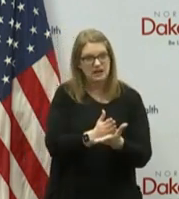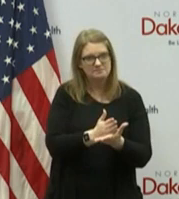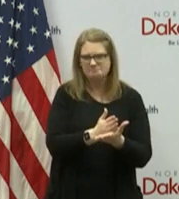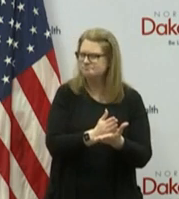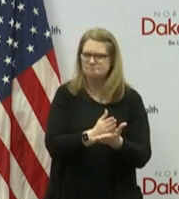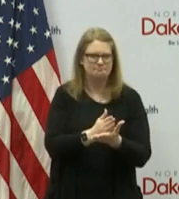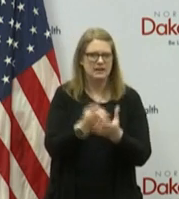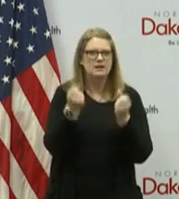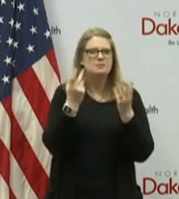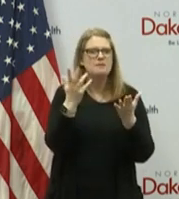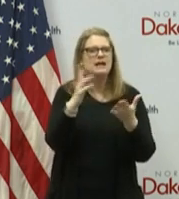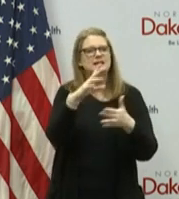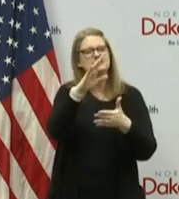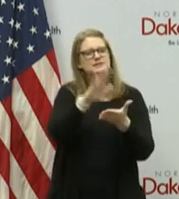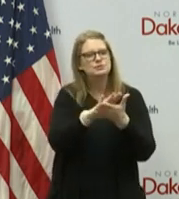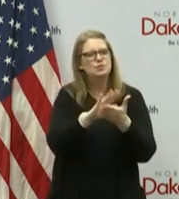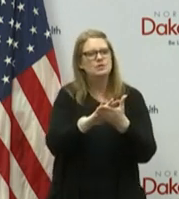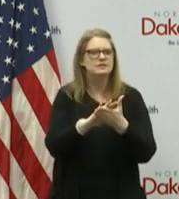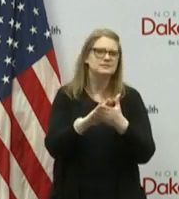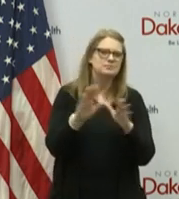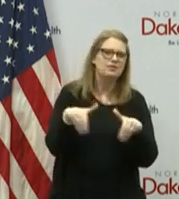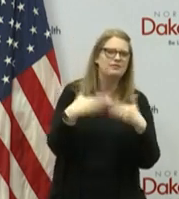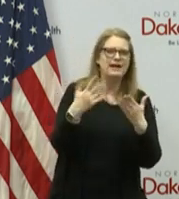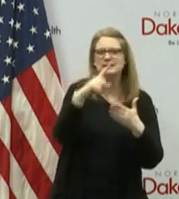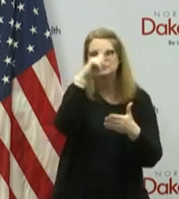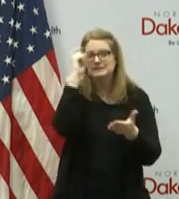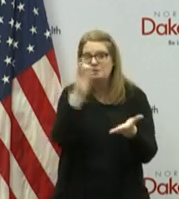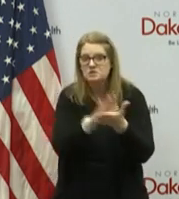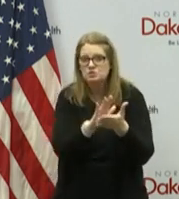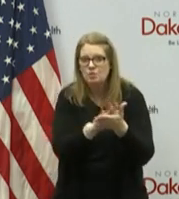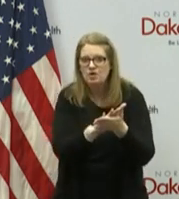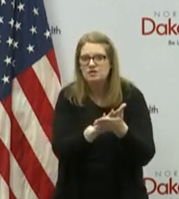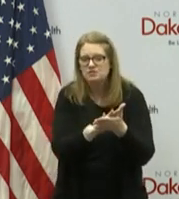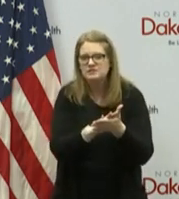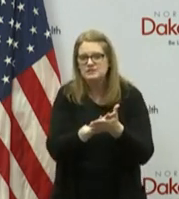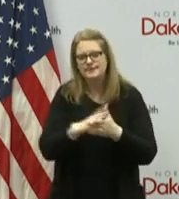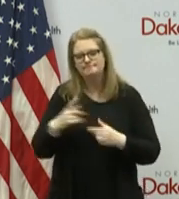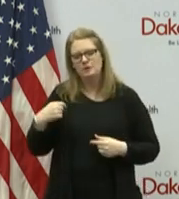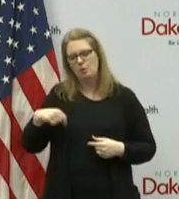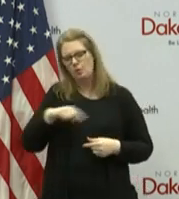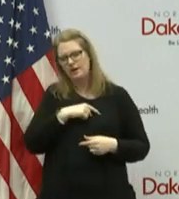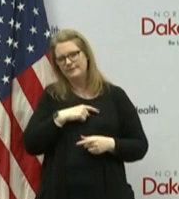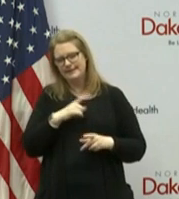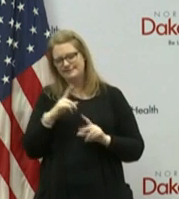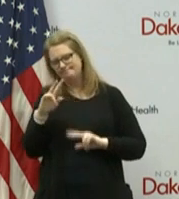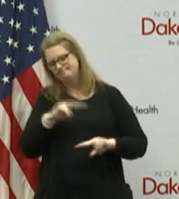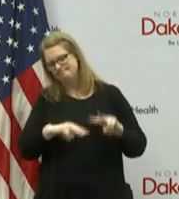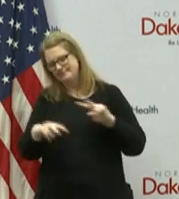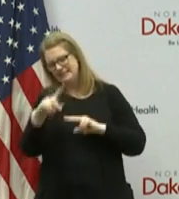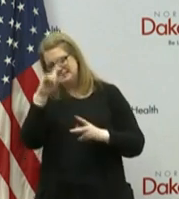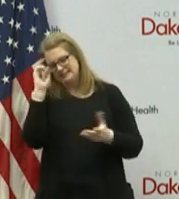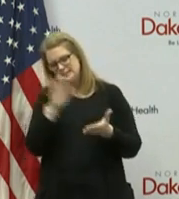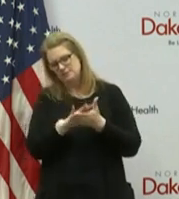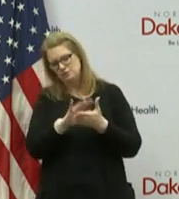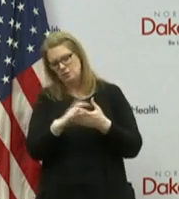BE FRIDAY OF THIS WEEK. IT DOESN'T STOP THERE. MANY OF THE SCHOOL DISTRICTS OFFER SUMMER PROGRAM SO WE ARE